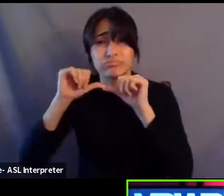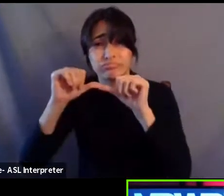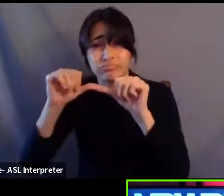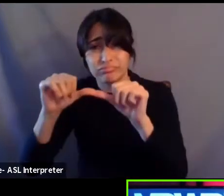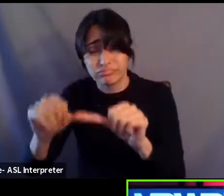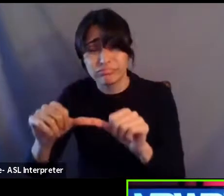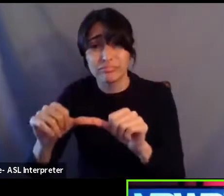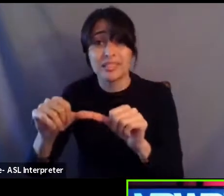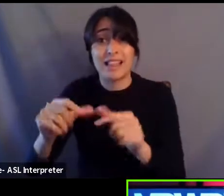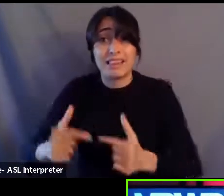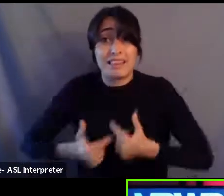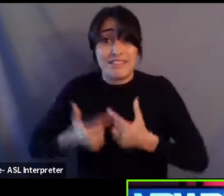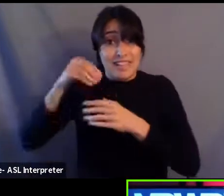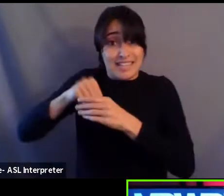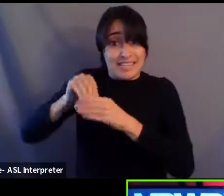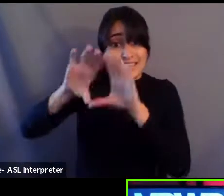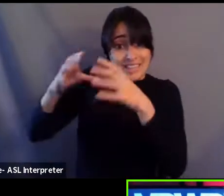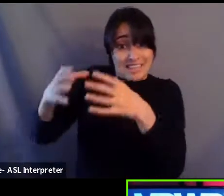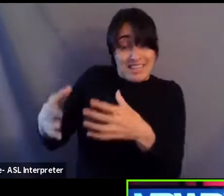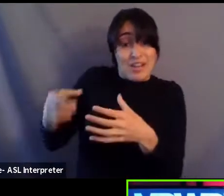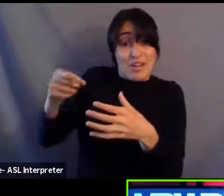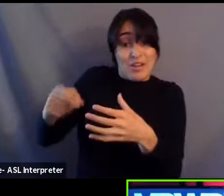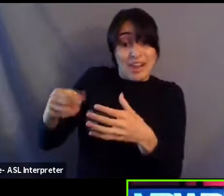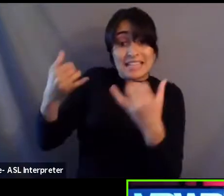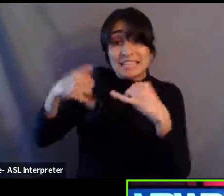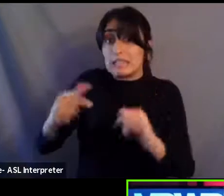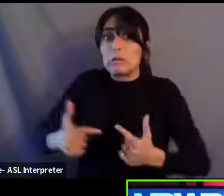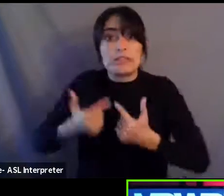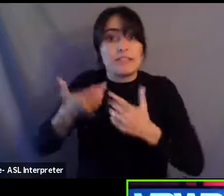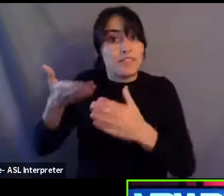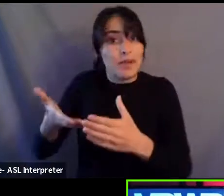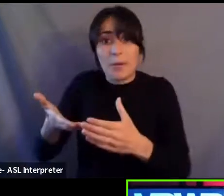inhabited dwellings in the world which is still inhabited today. For over a 1,000 years.